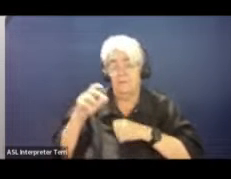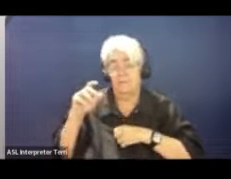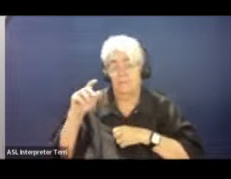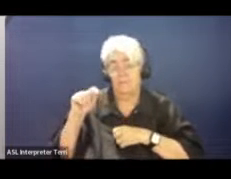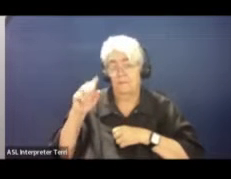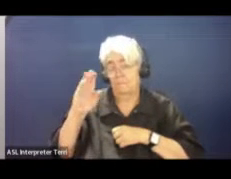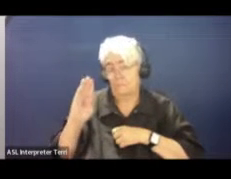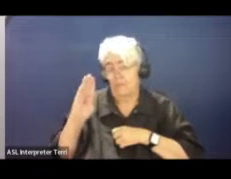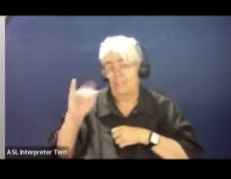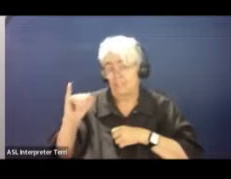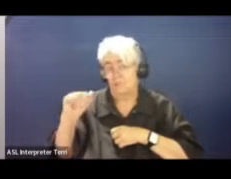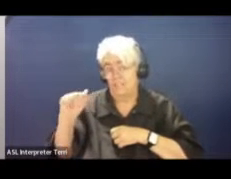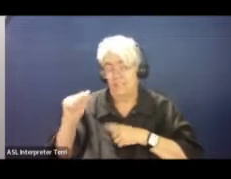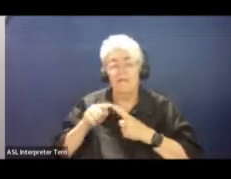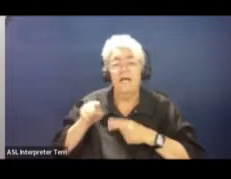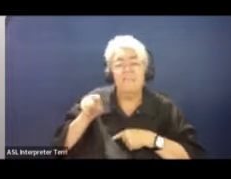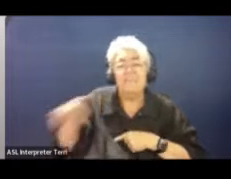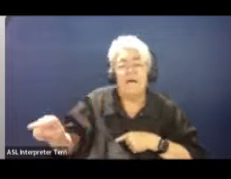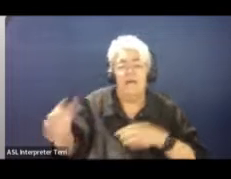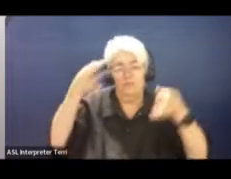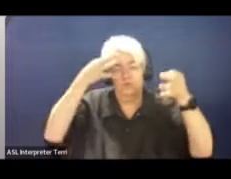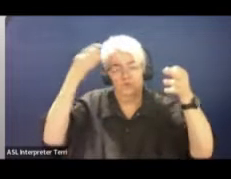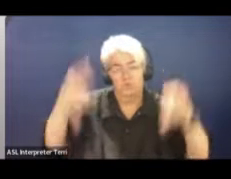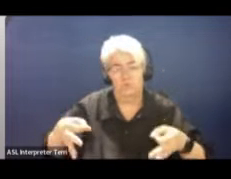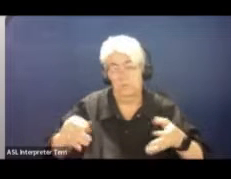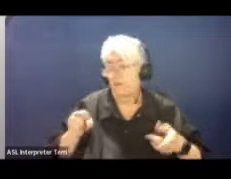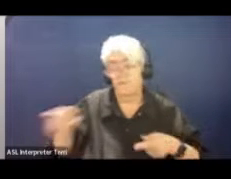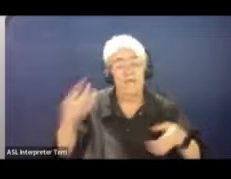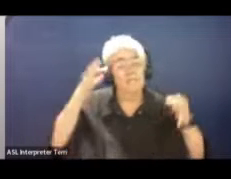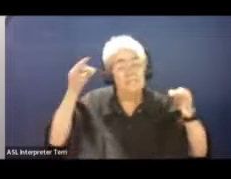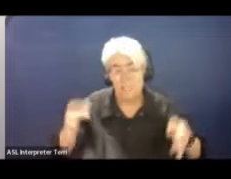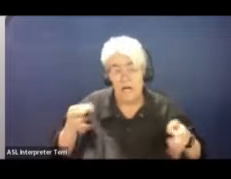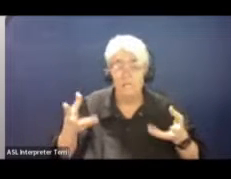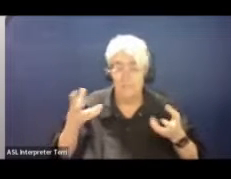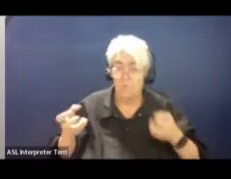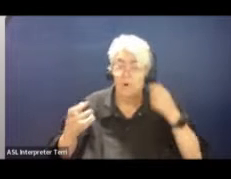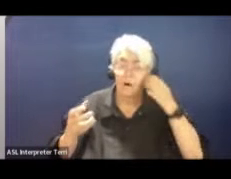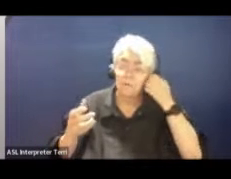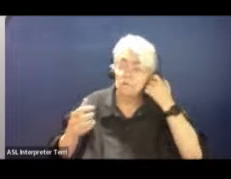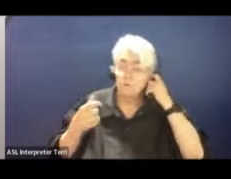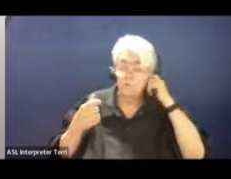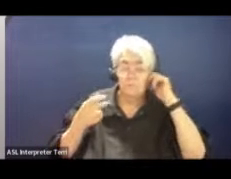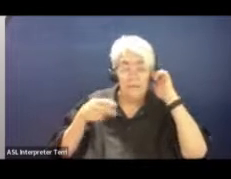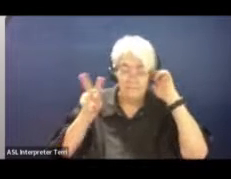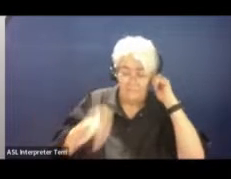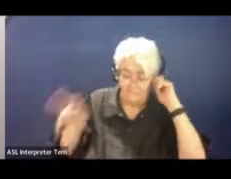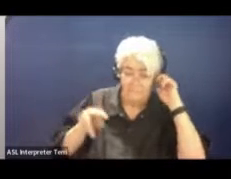really important for us so that the clients could choose their path, they can choose if they want to get screened for brain injury, they get to choose if